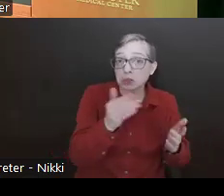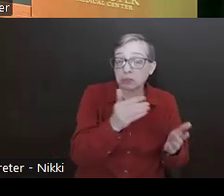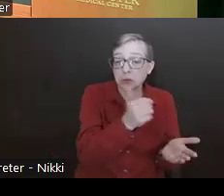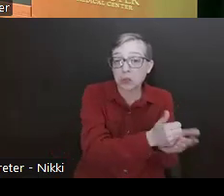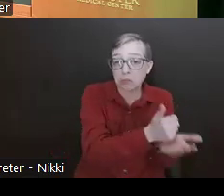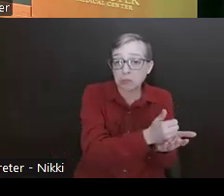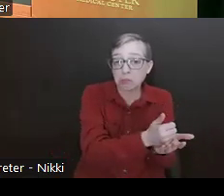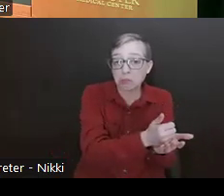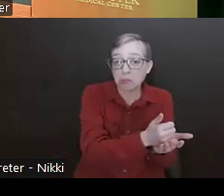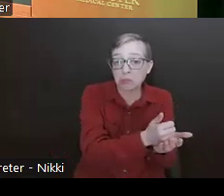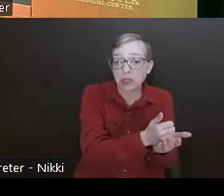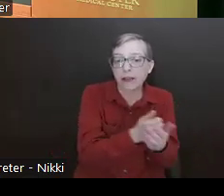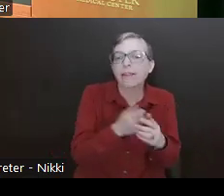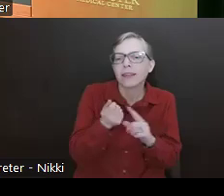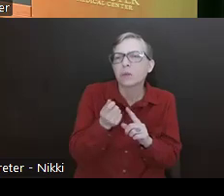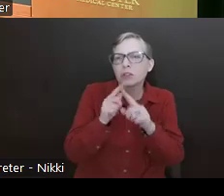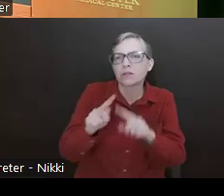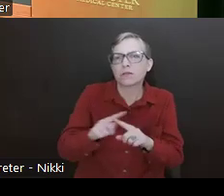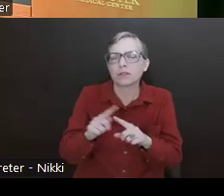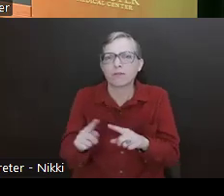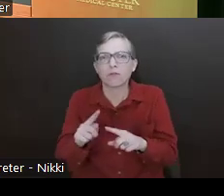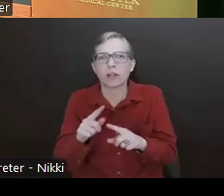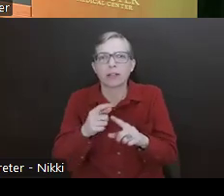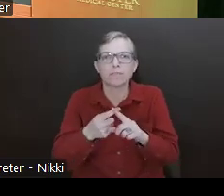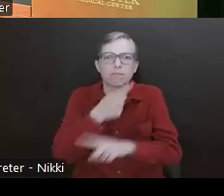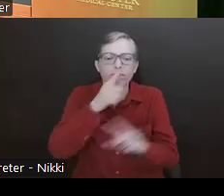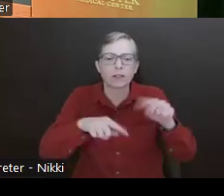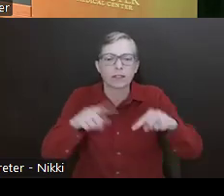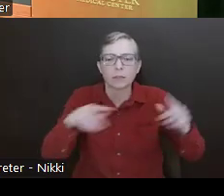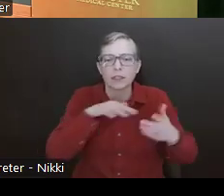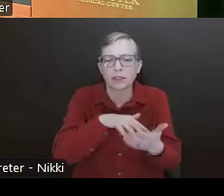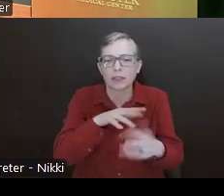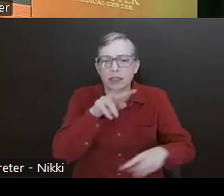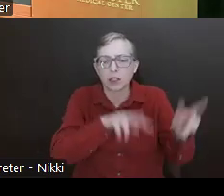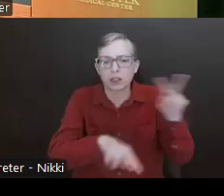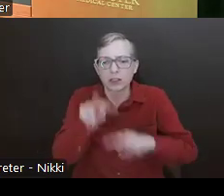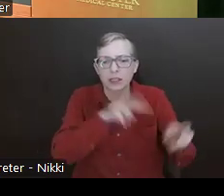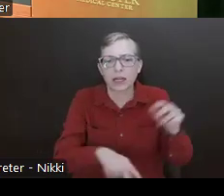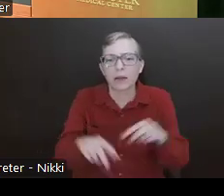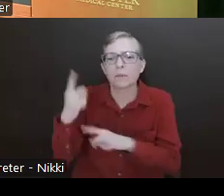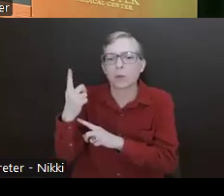at this sad Heart CHF looked at certrilline uh whereas the mood HF trial looked at esatalopramg